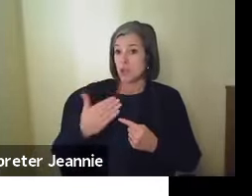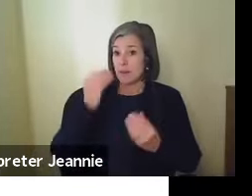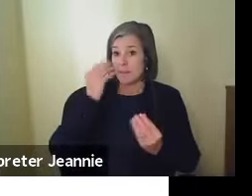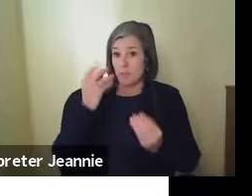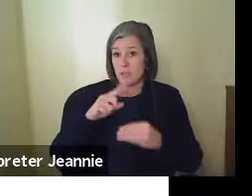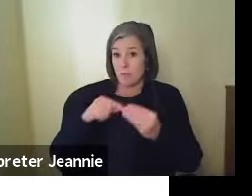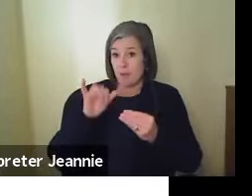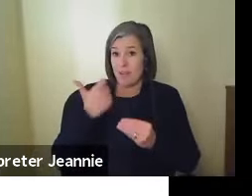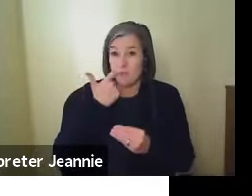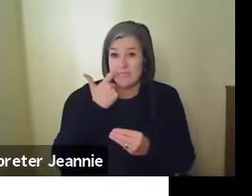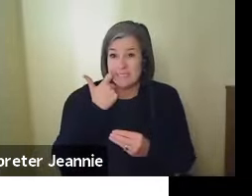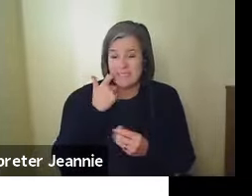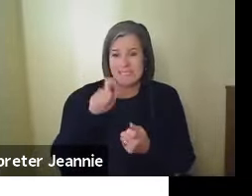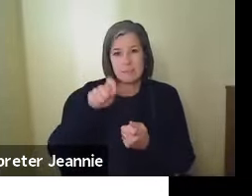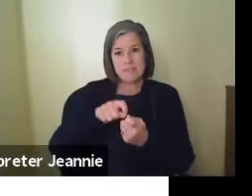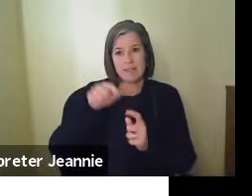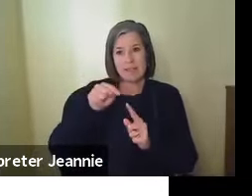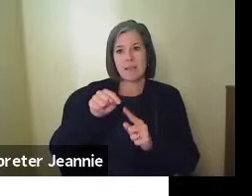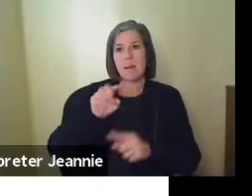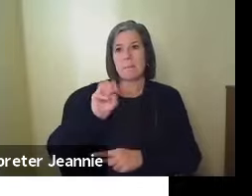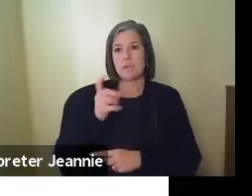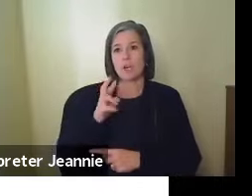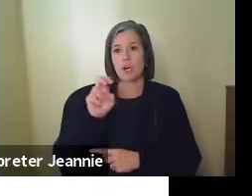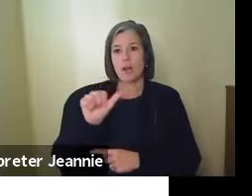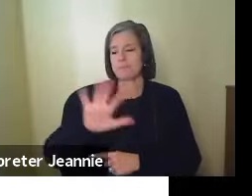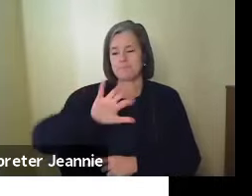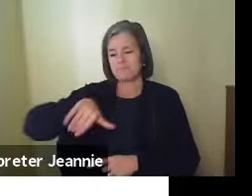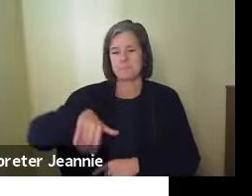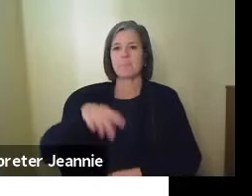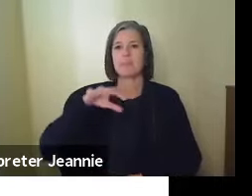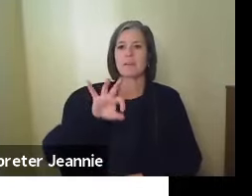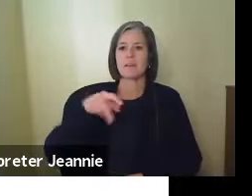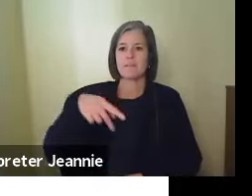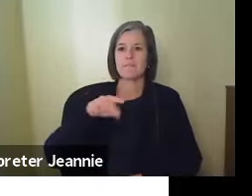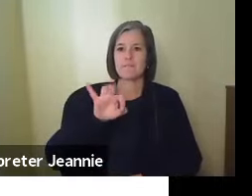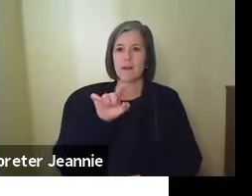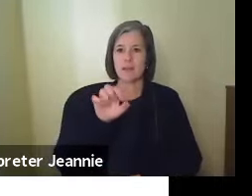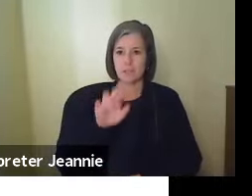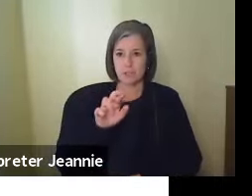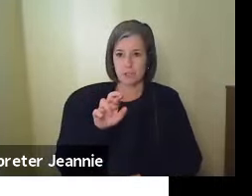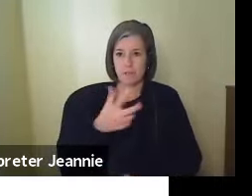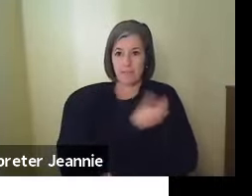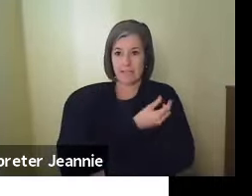recently specifically on the -- on the Pfizer vaccine which showed that it was about 52%